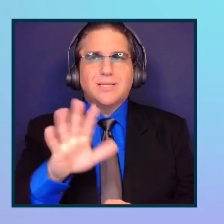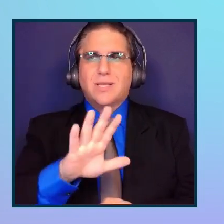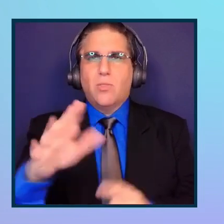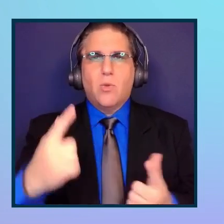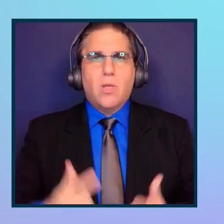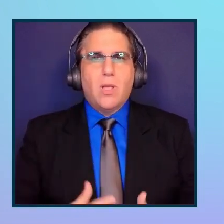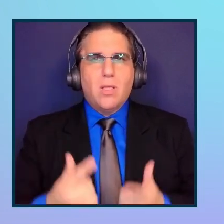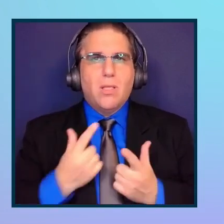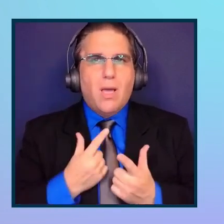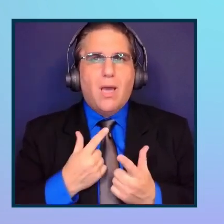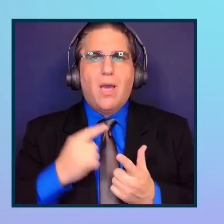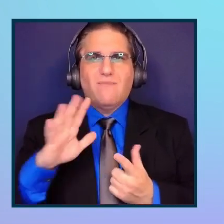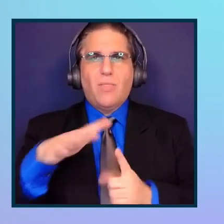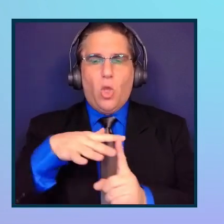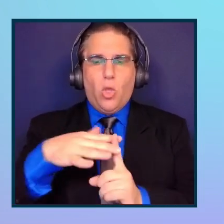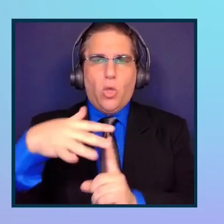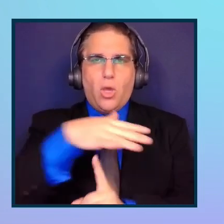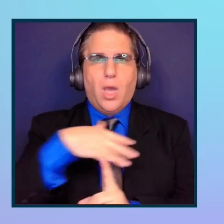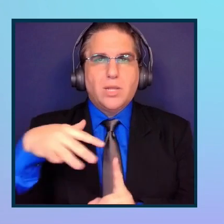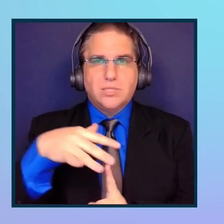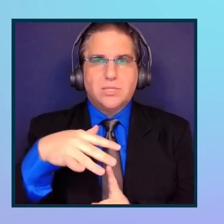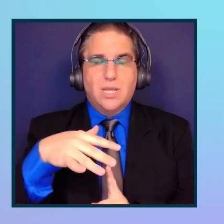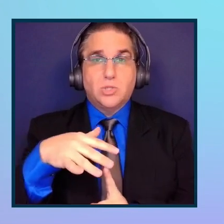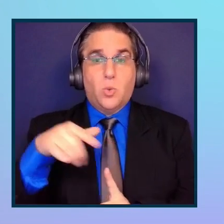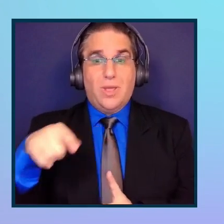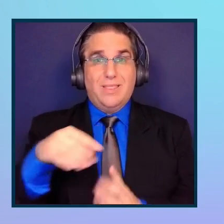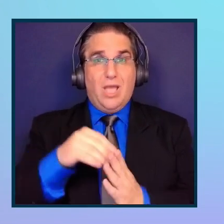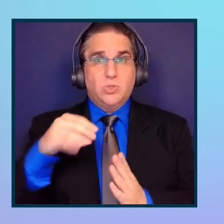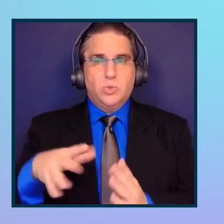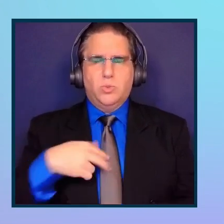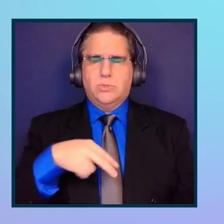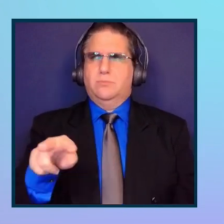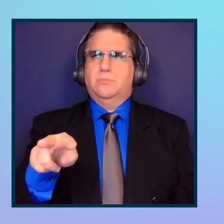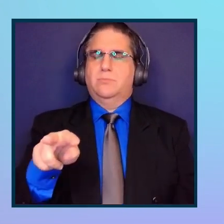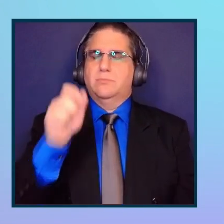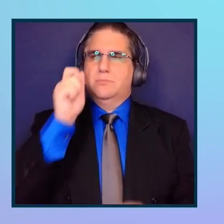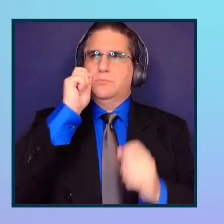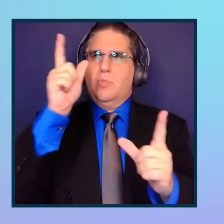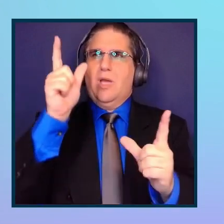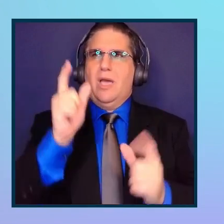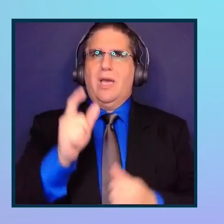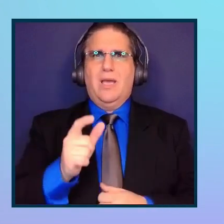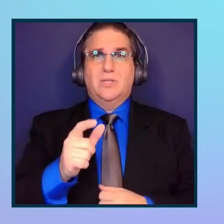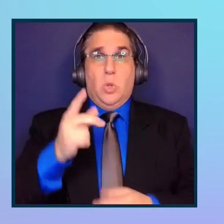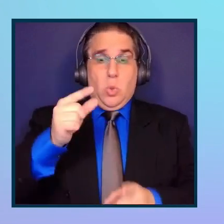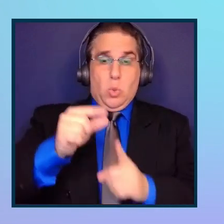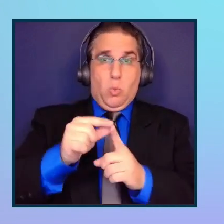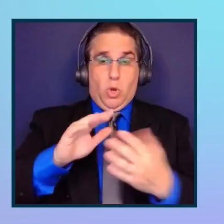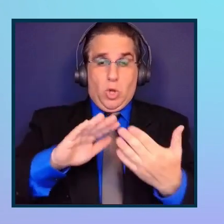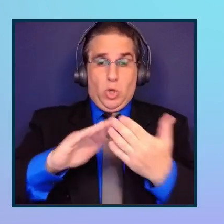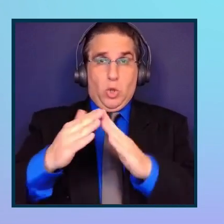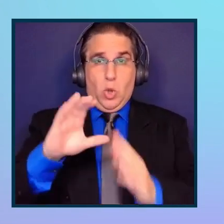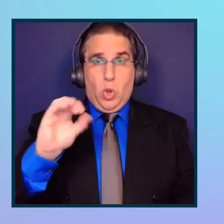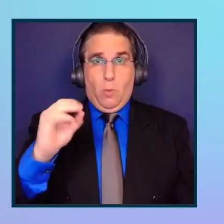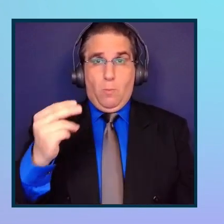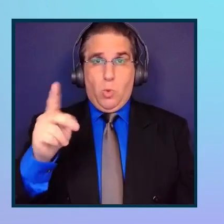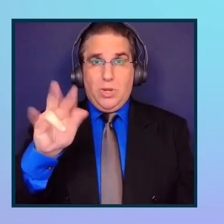And so it was very much a surprise as exchange student to see how politicized community has become. And I tell you this because